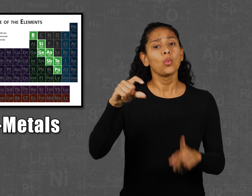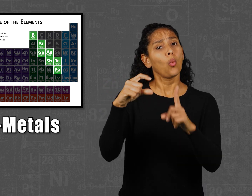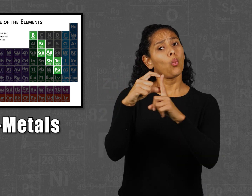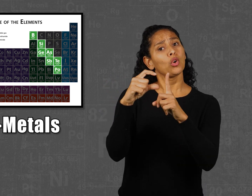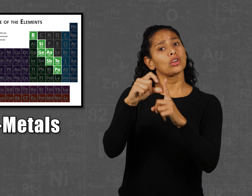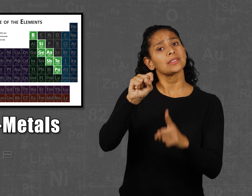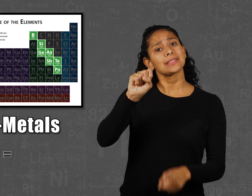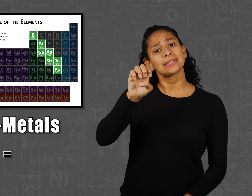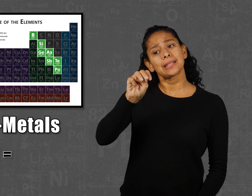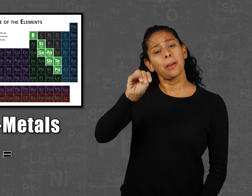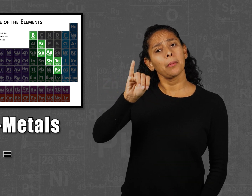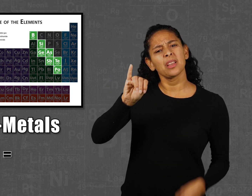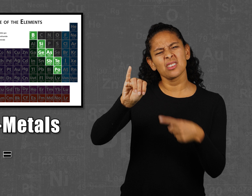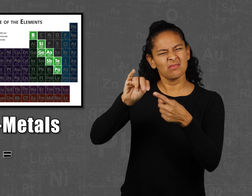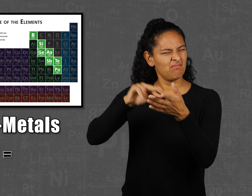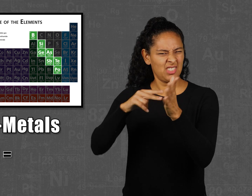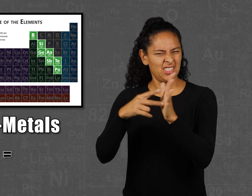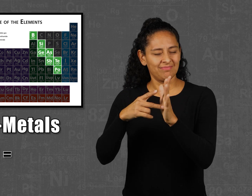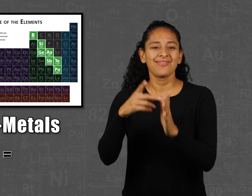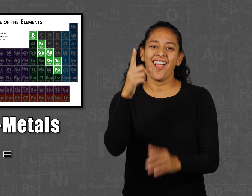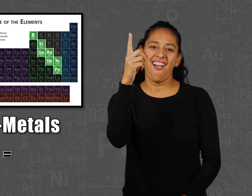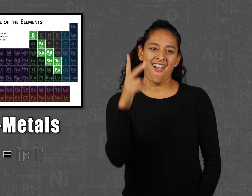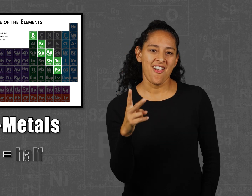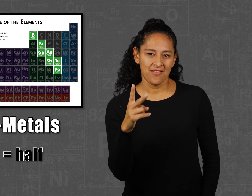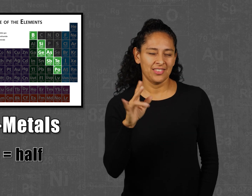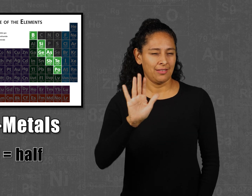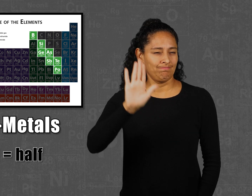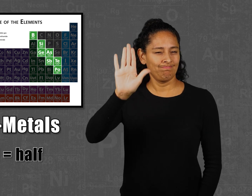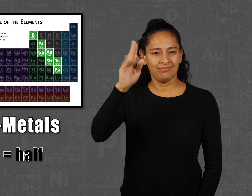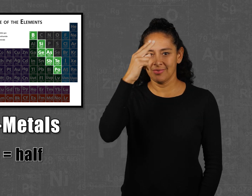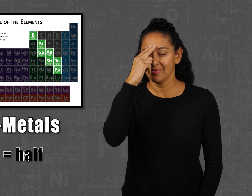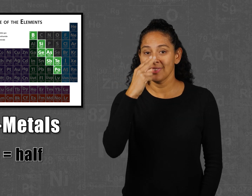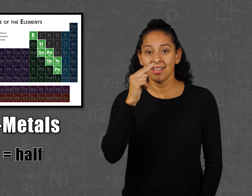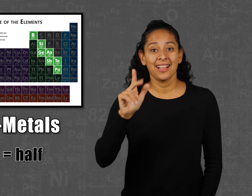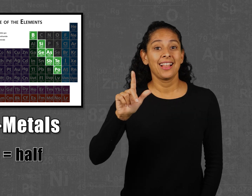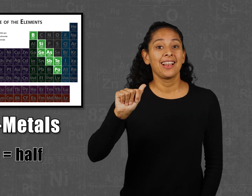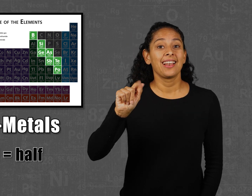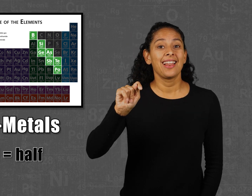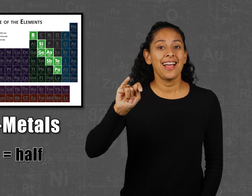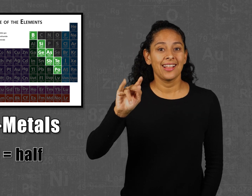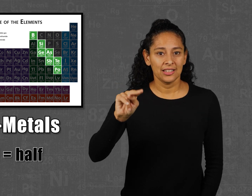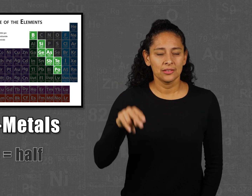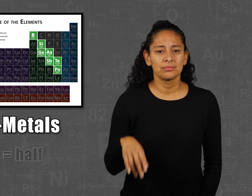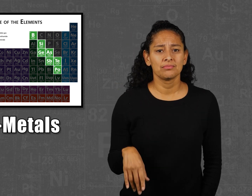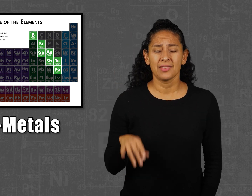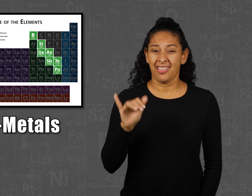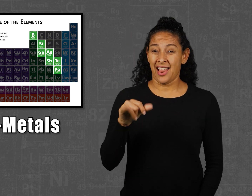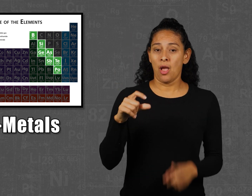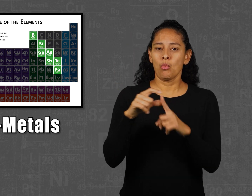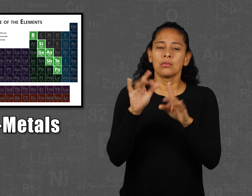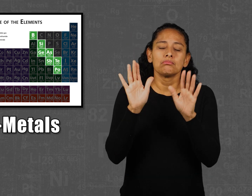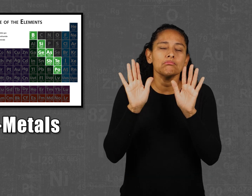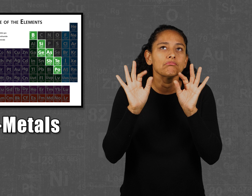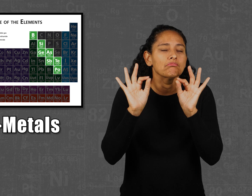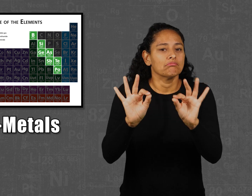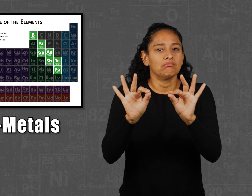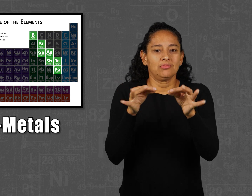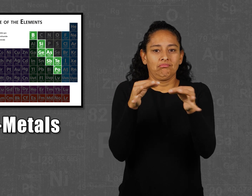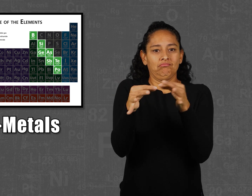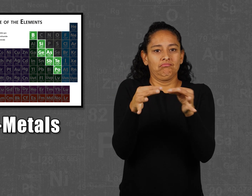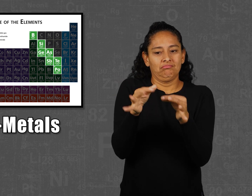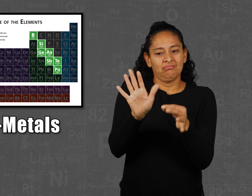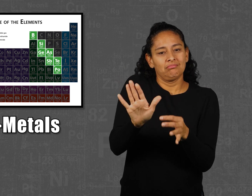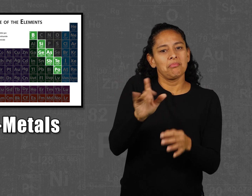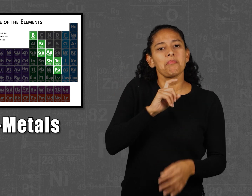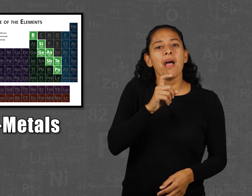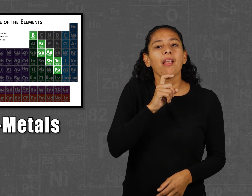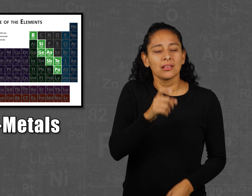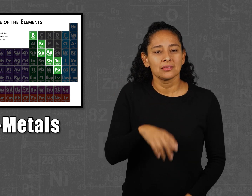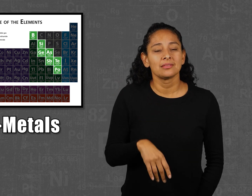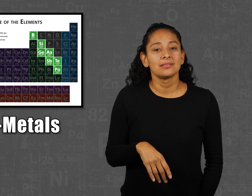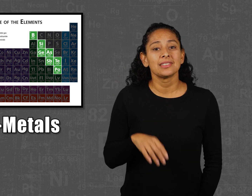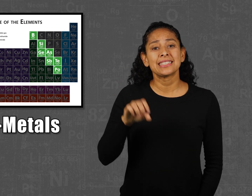The word semi means “half” in Latin and that is a great way to describe these metals.